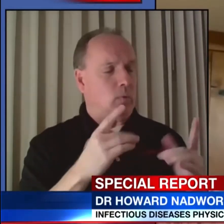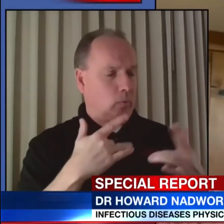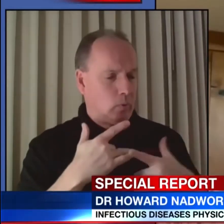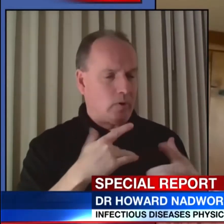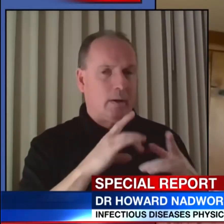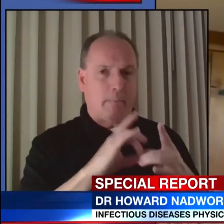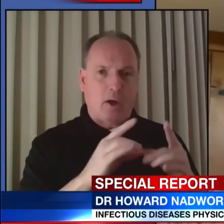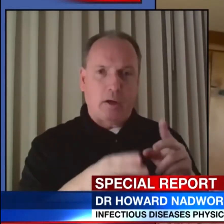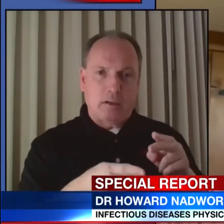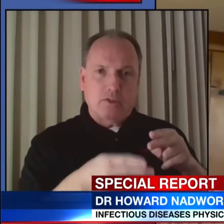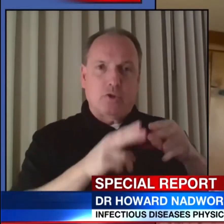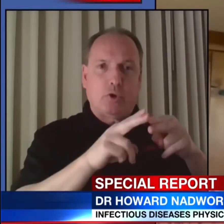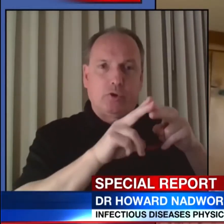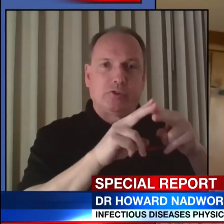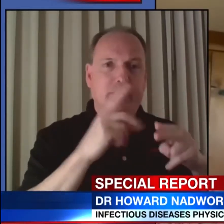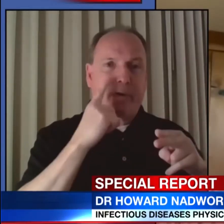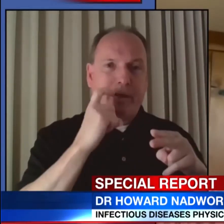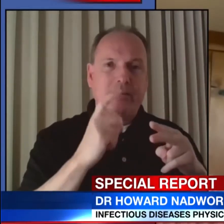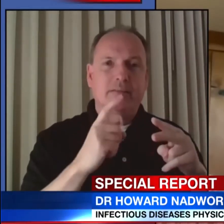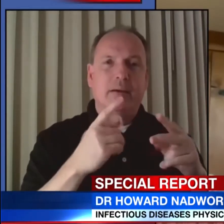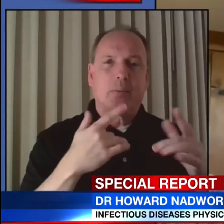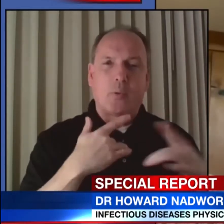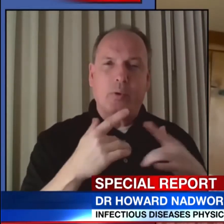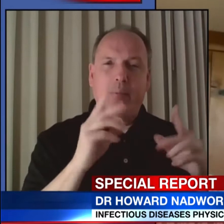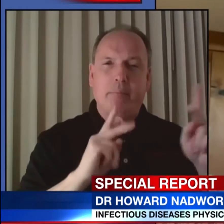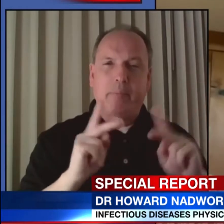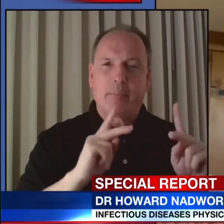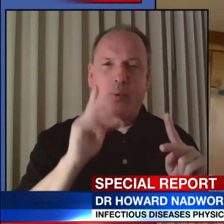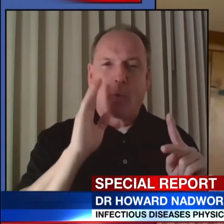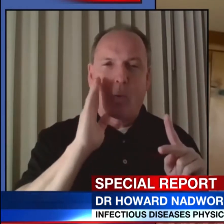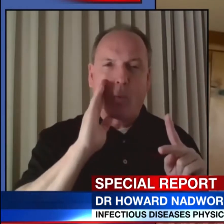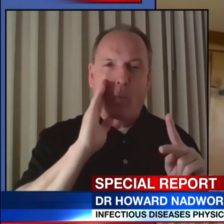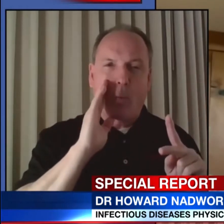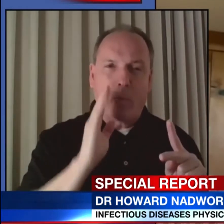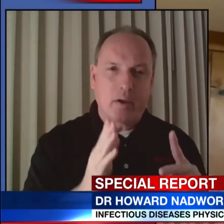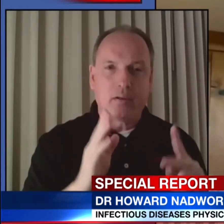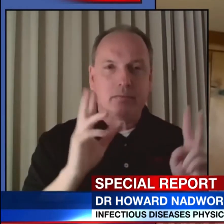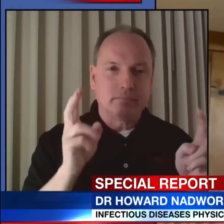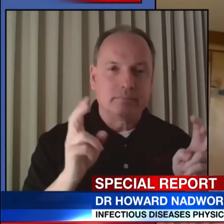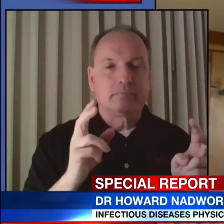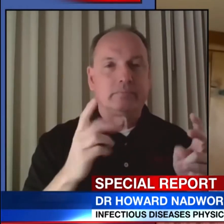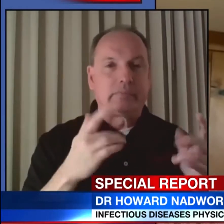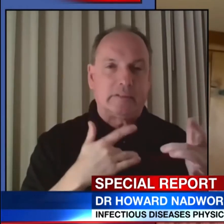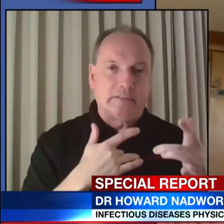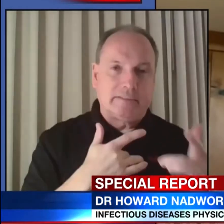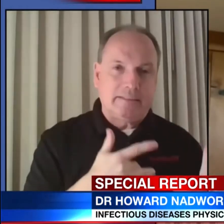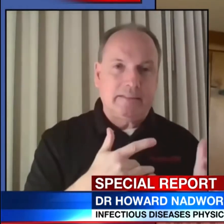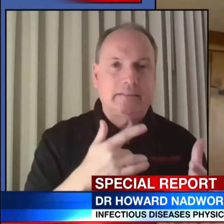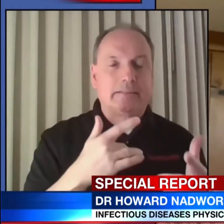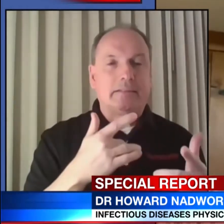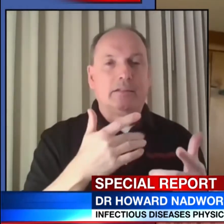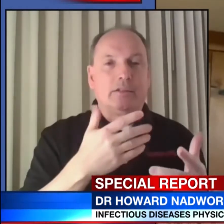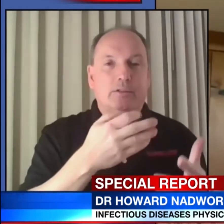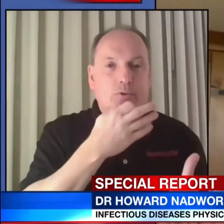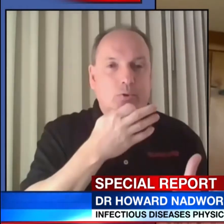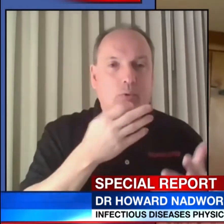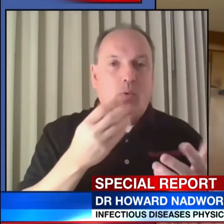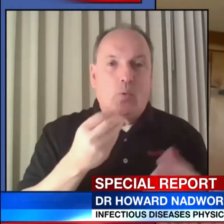OUR WAY? I'M WORRIED ABOUT A SURGE BECAUSE I'M WORRIED THAT